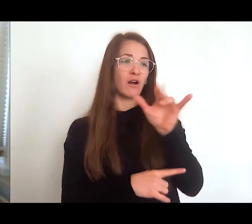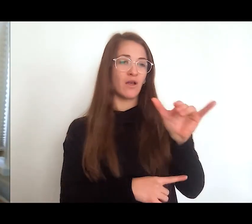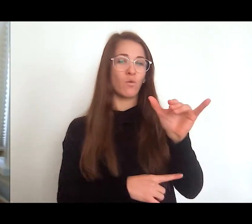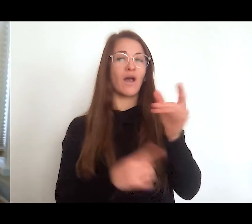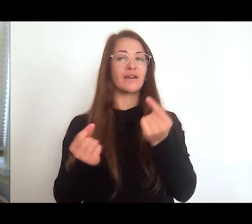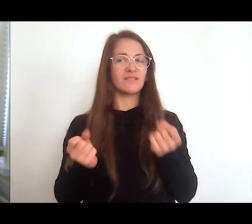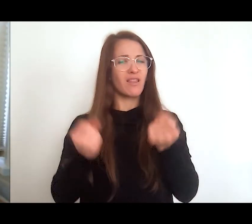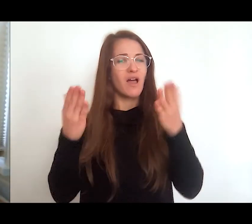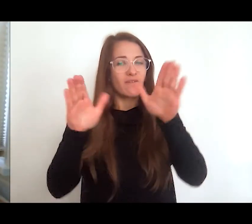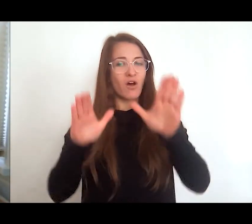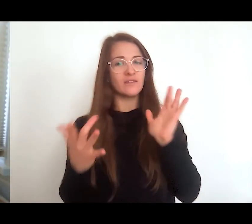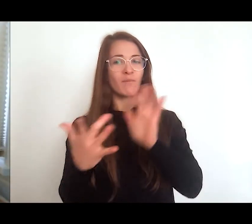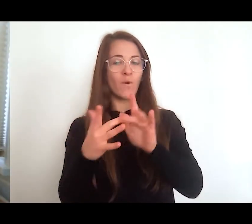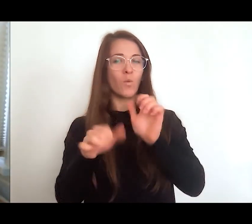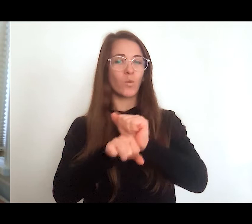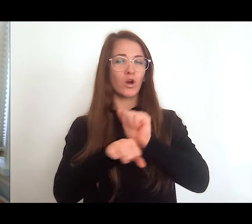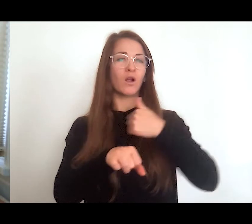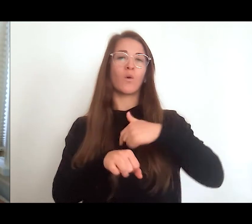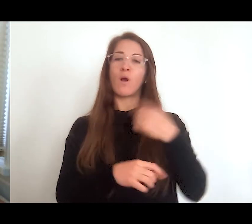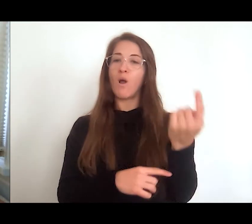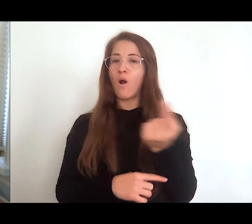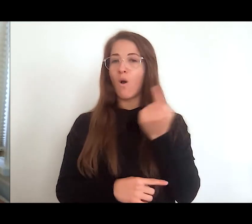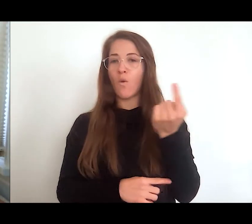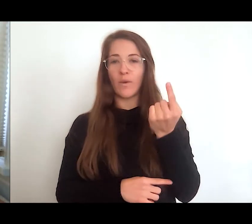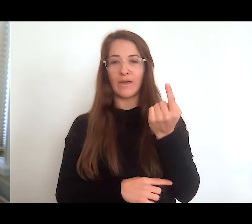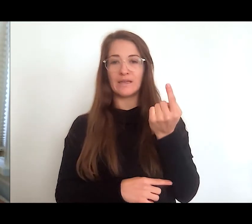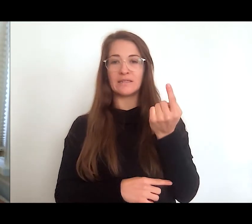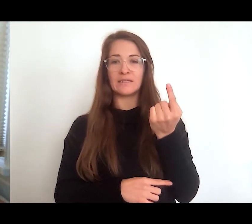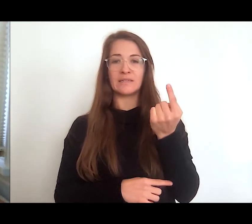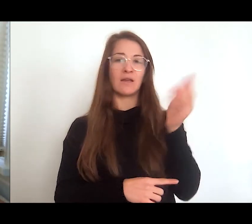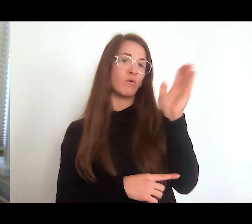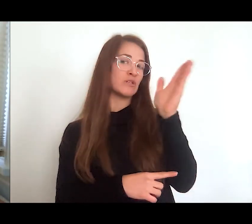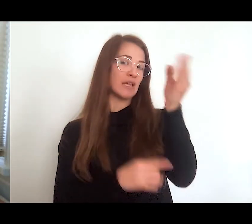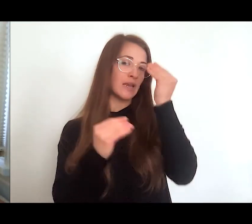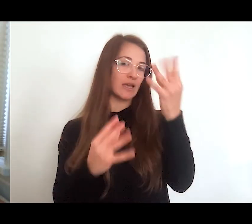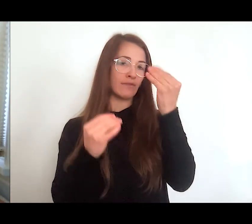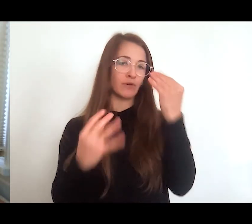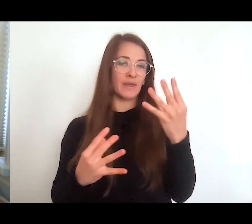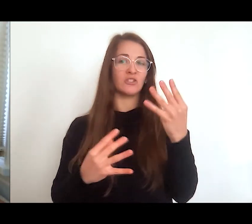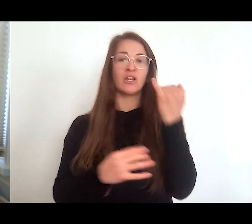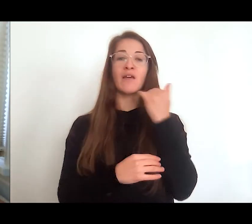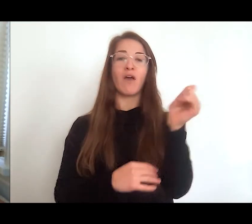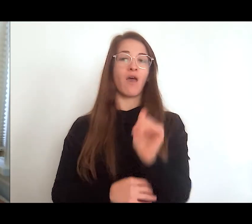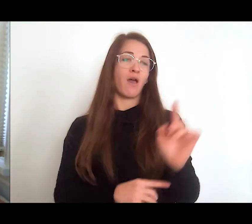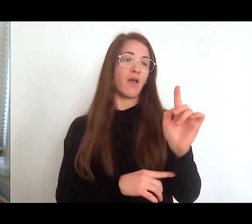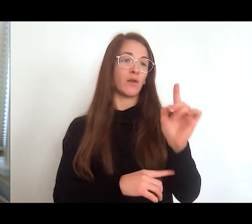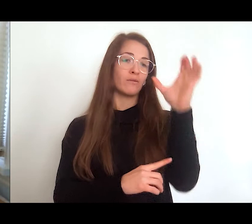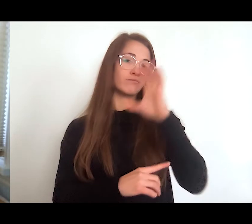I KNOW OVERALL DRNY DOES A LOT OF GREAT OUTREACH WORK AND WE ARE ALWAYS PRESENTING